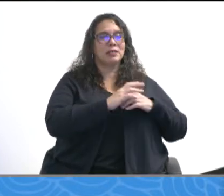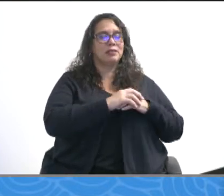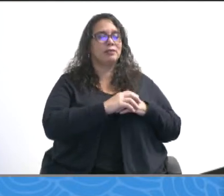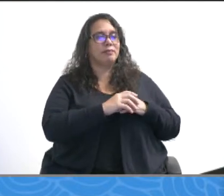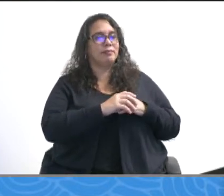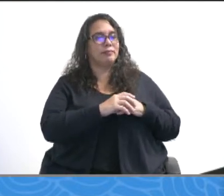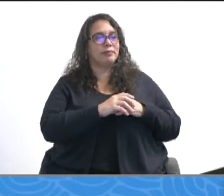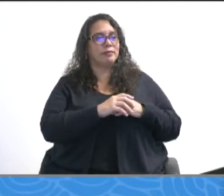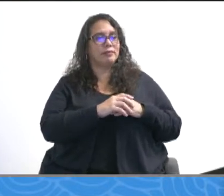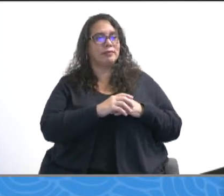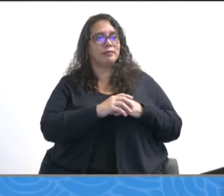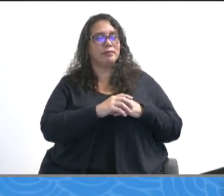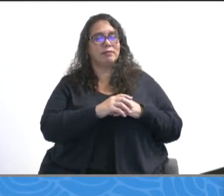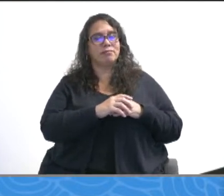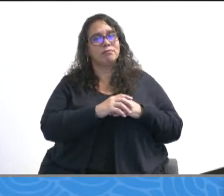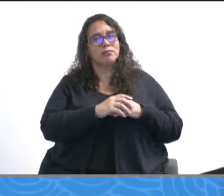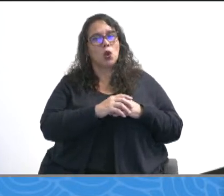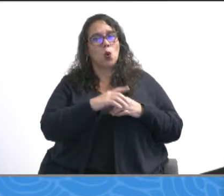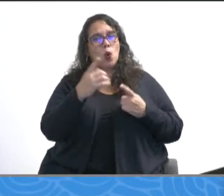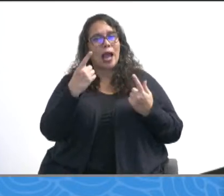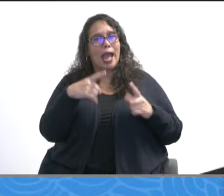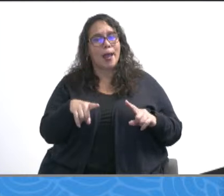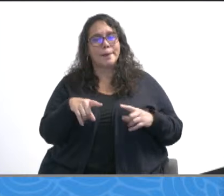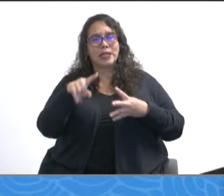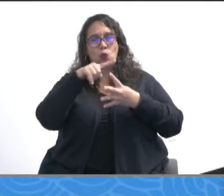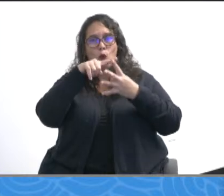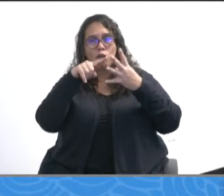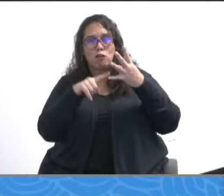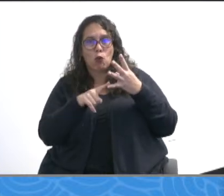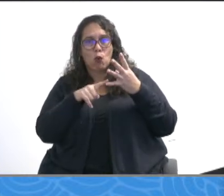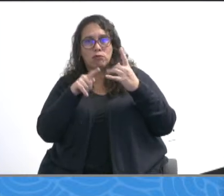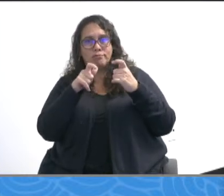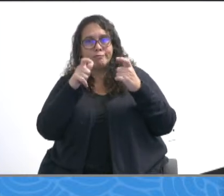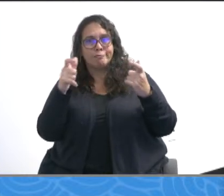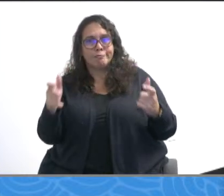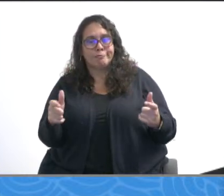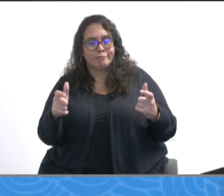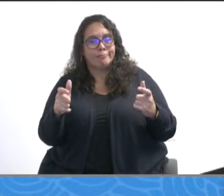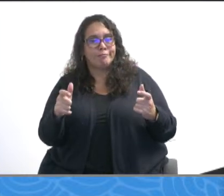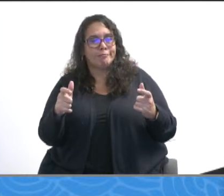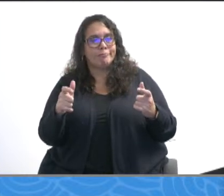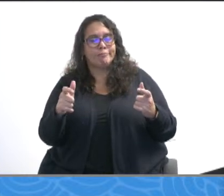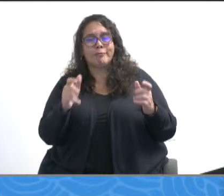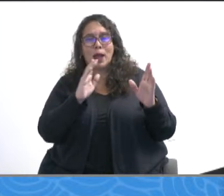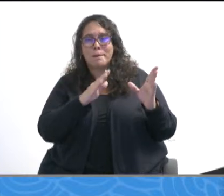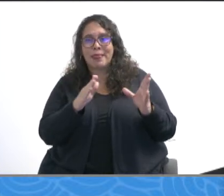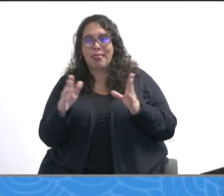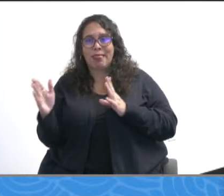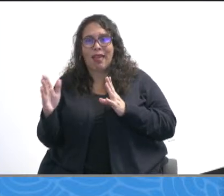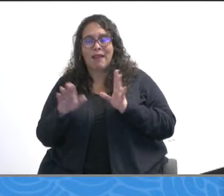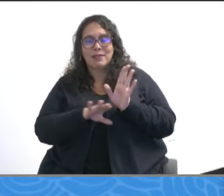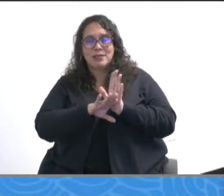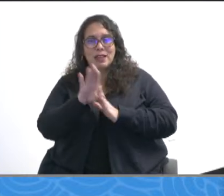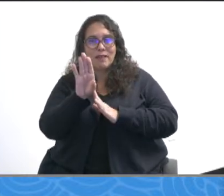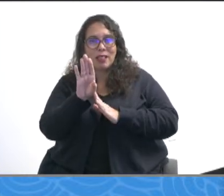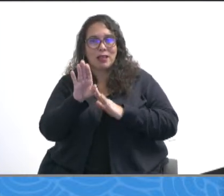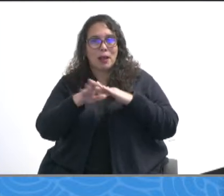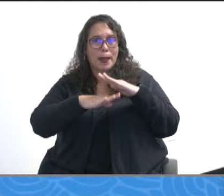there were four major key plans that were developed based on these answers,